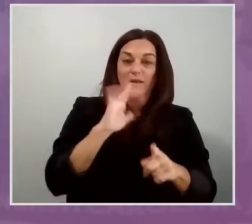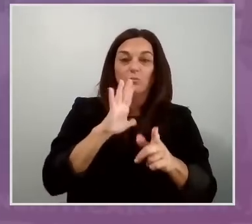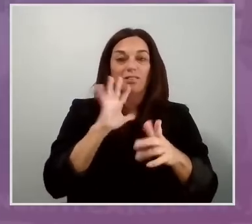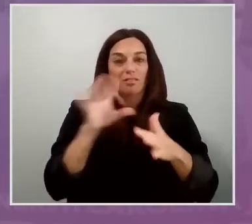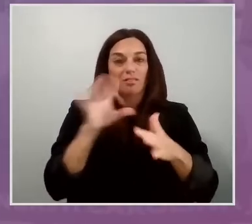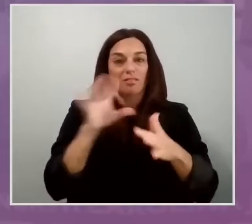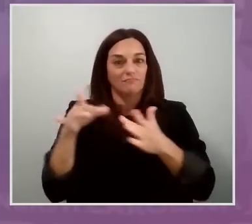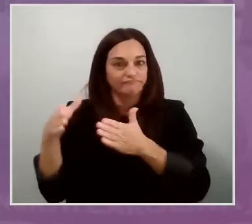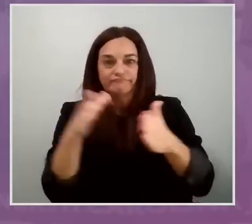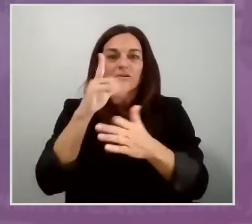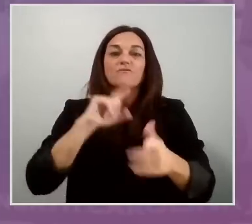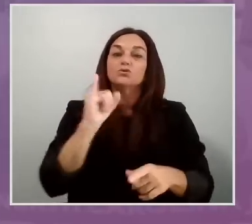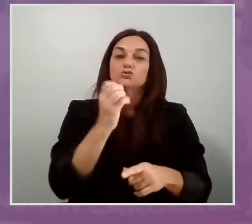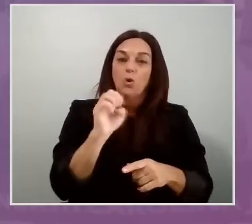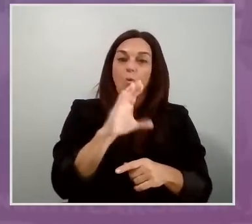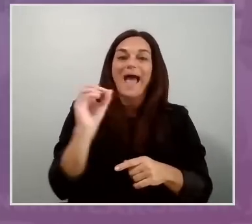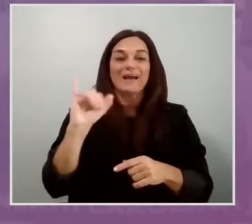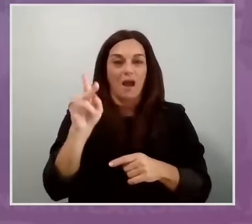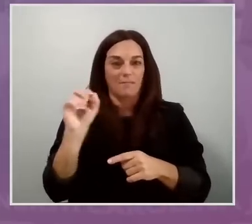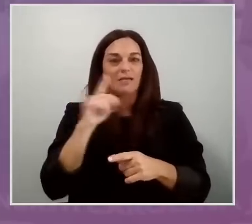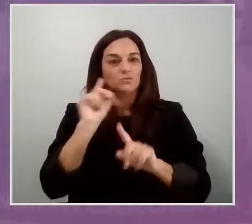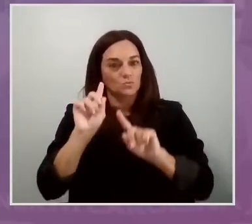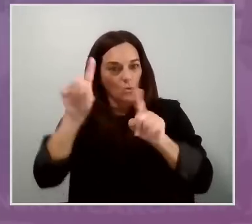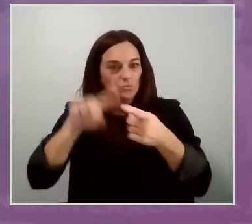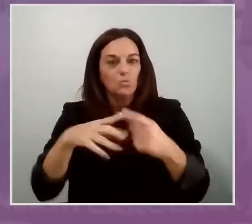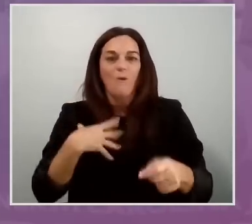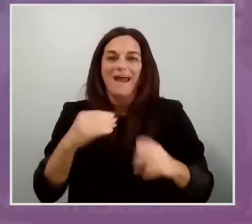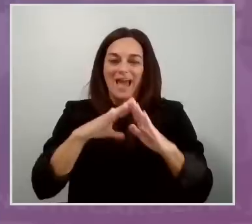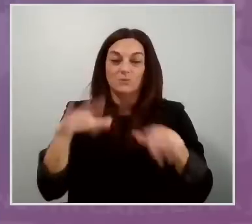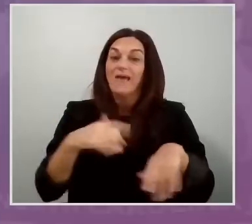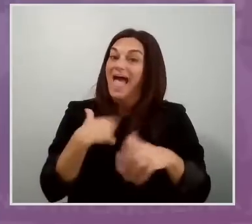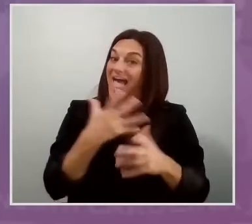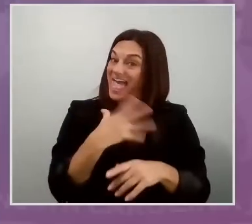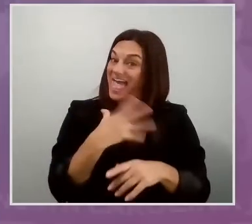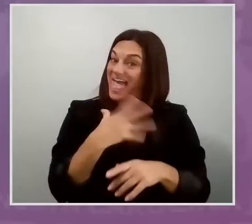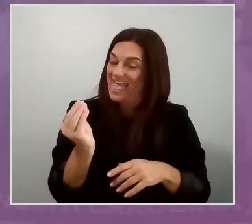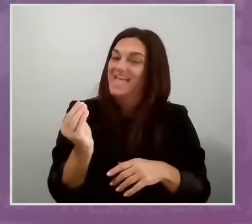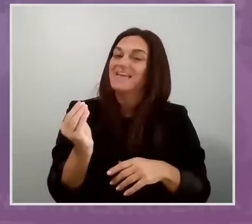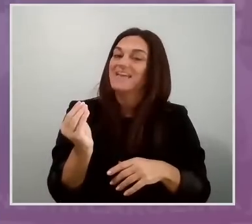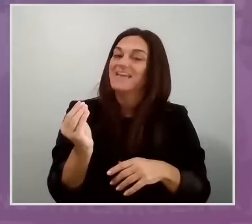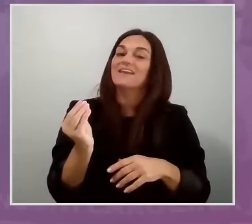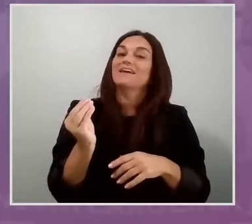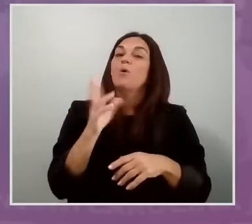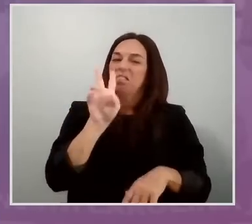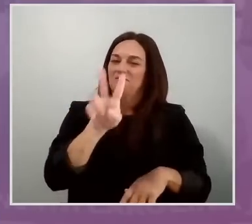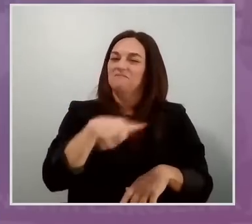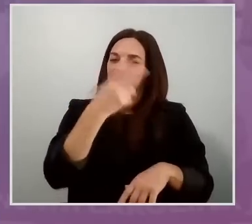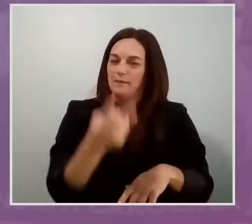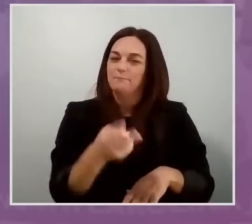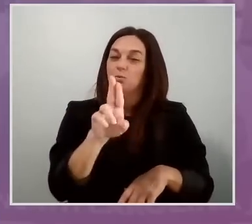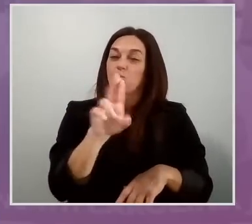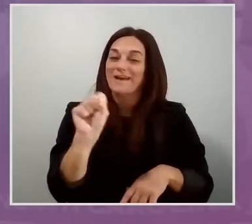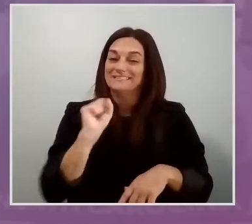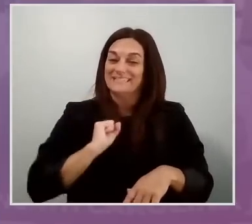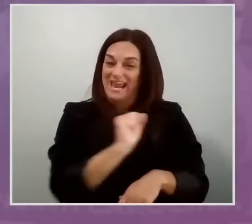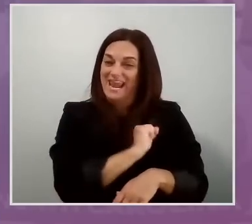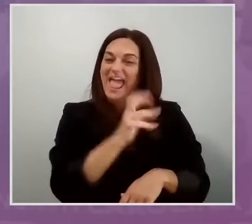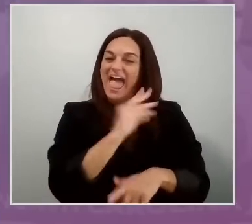SWING STATE. WE'LL BE SURE NORTH CAROLINA PAVES THE WAY FOR JOE BIDEN AND KAMALA HARRIS TO GET TO THE WHITE HOUSE.